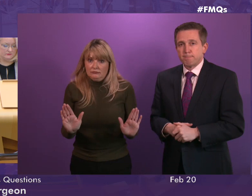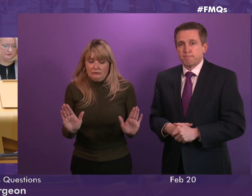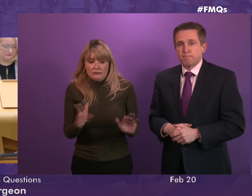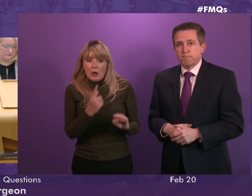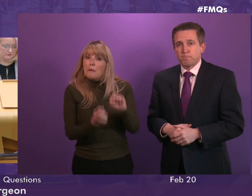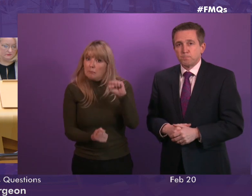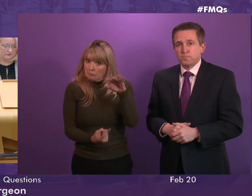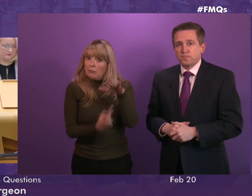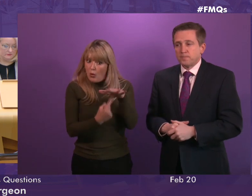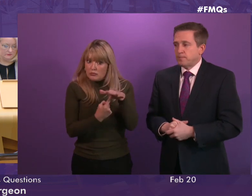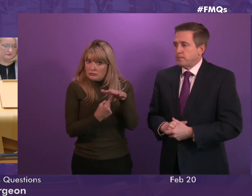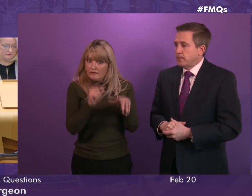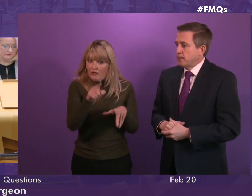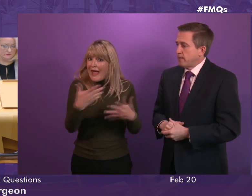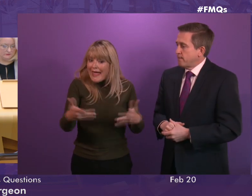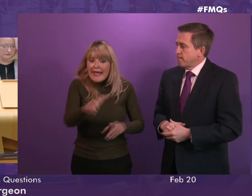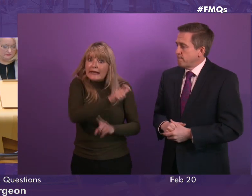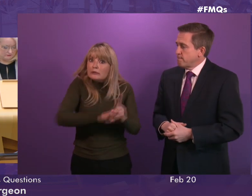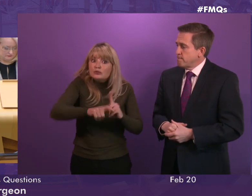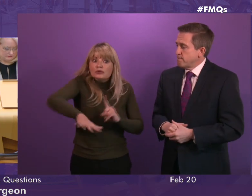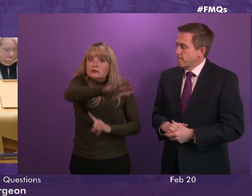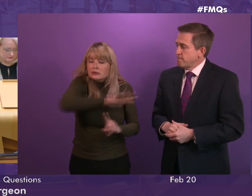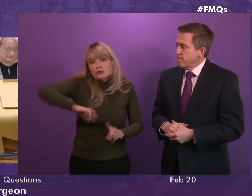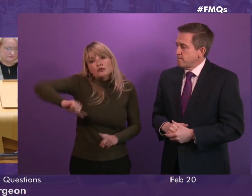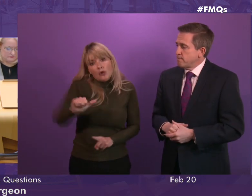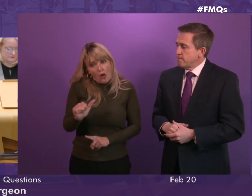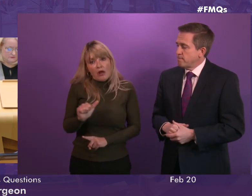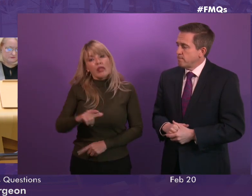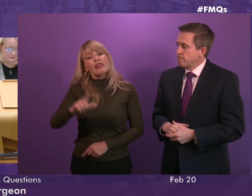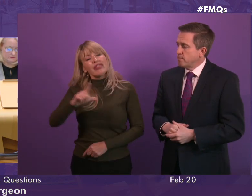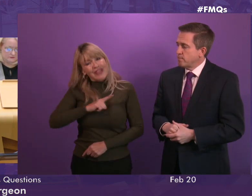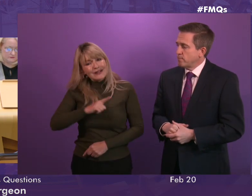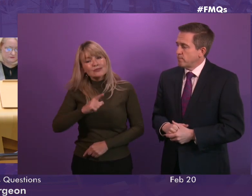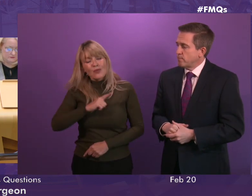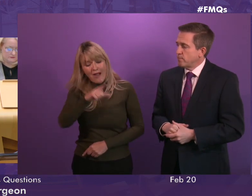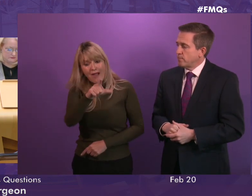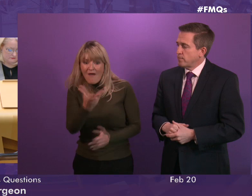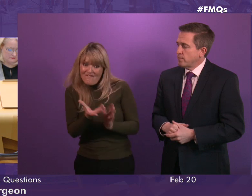communities across Scotland, which is why we are putting record funding into our national